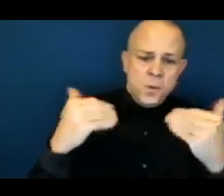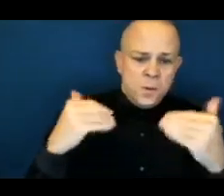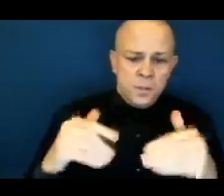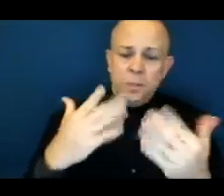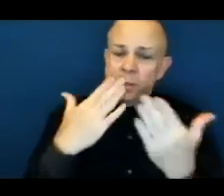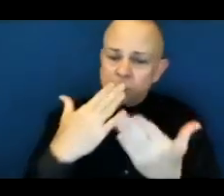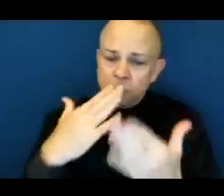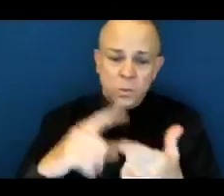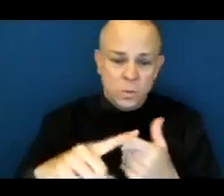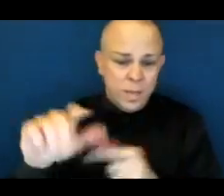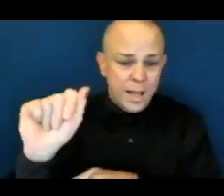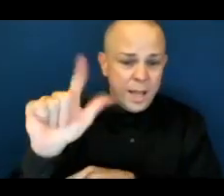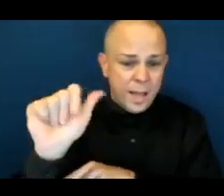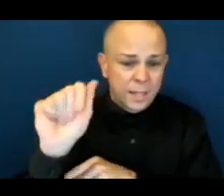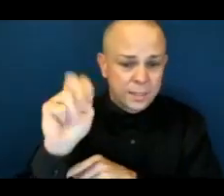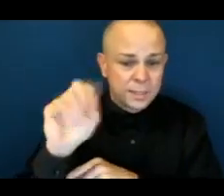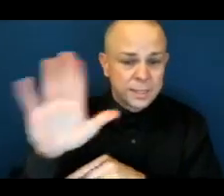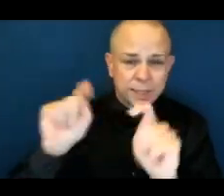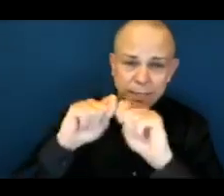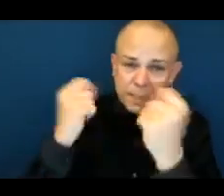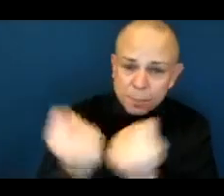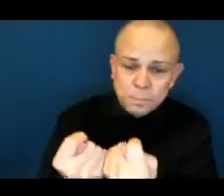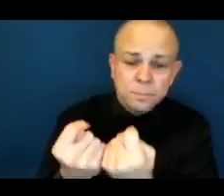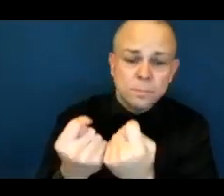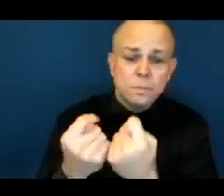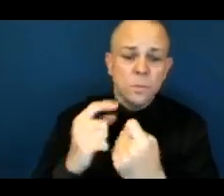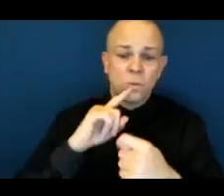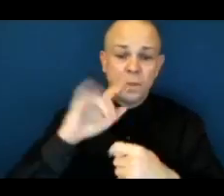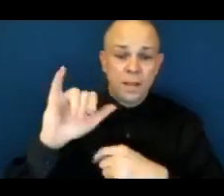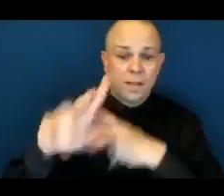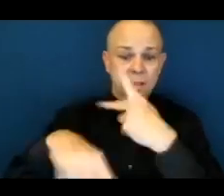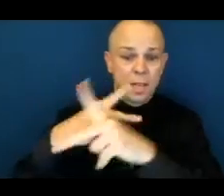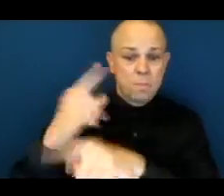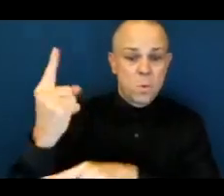what it takes to be on a type 1 team the commitment it takes